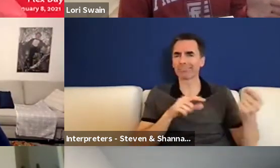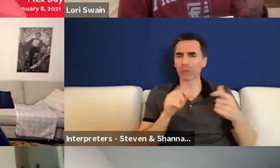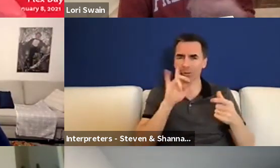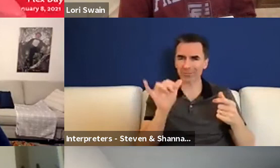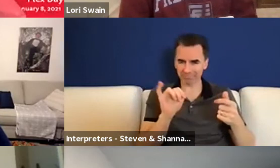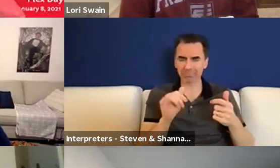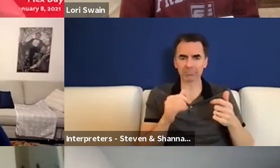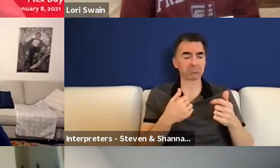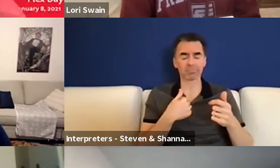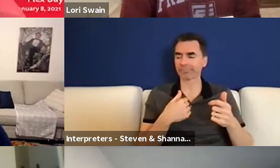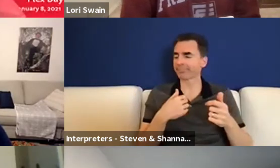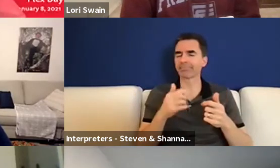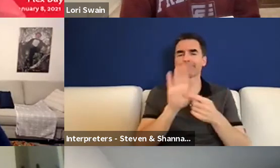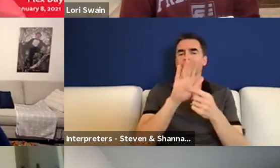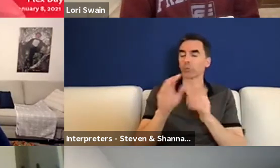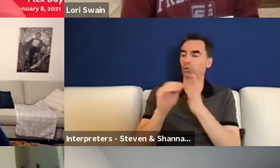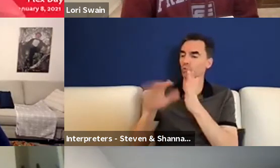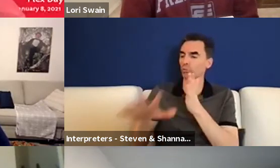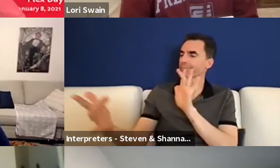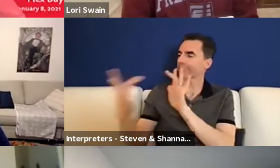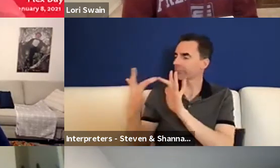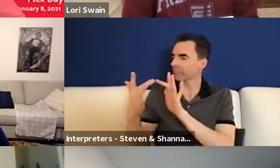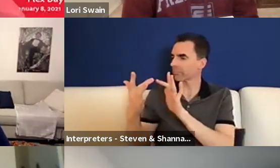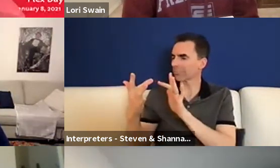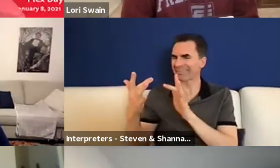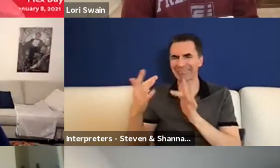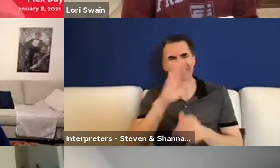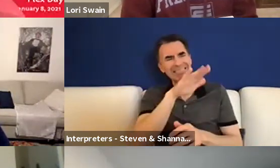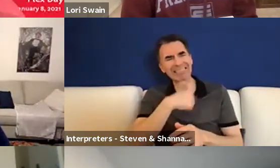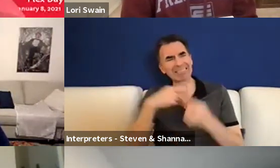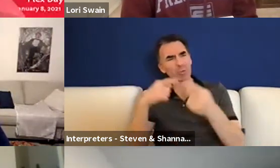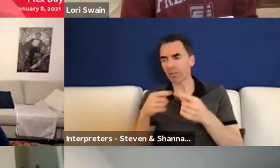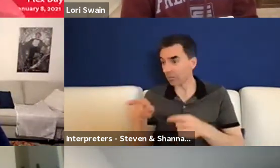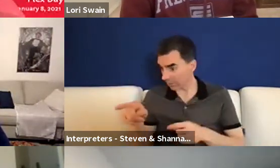working with a student and they're having an issue with a class and I can message Carrie or I can message Jennifer and say there's